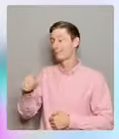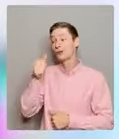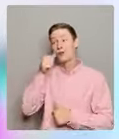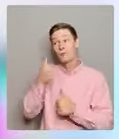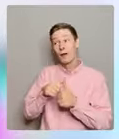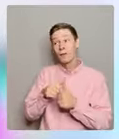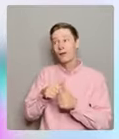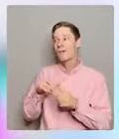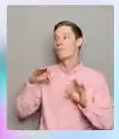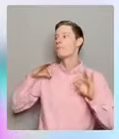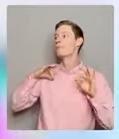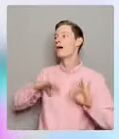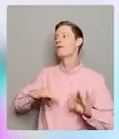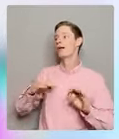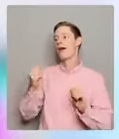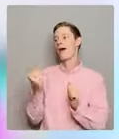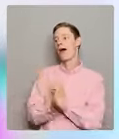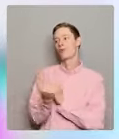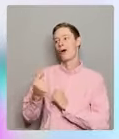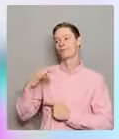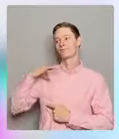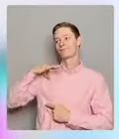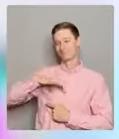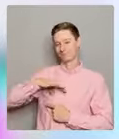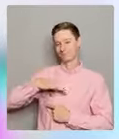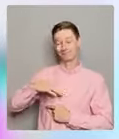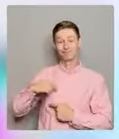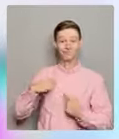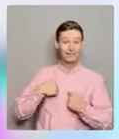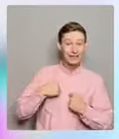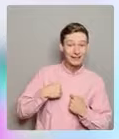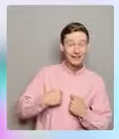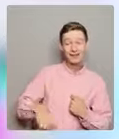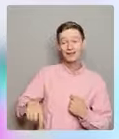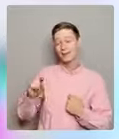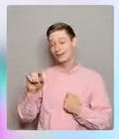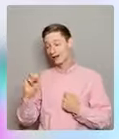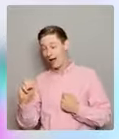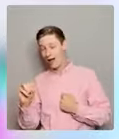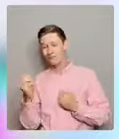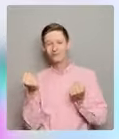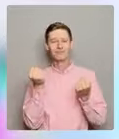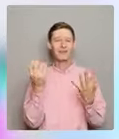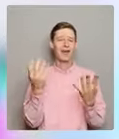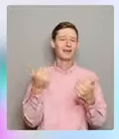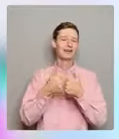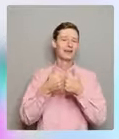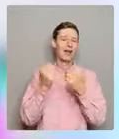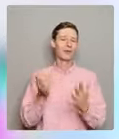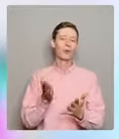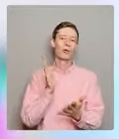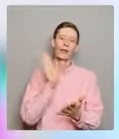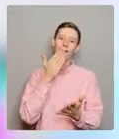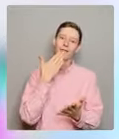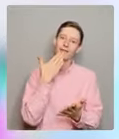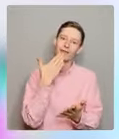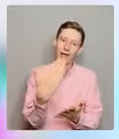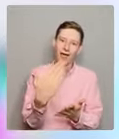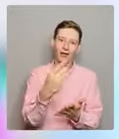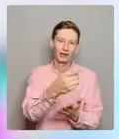designing inclusively benefits everyone. Gamers like Tom and I, and so many others, will thank you for thinking about us